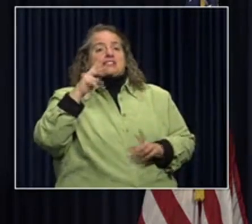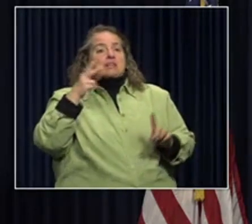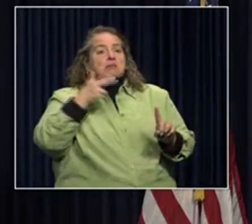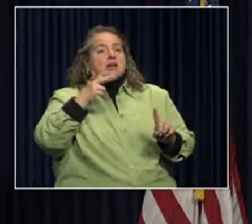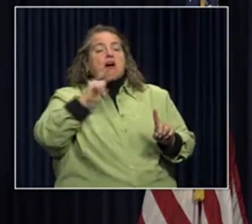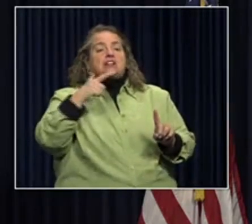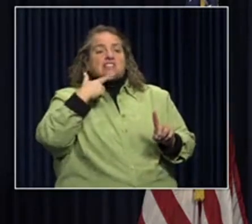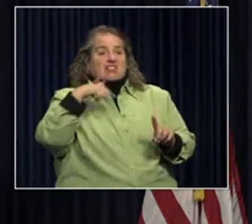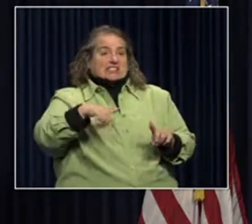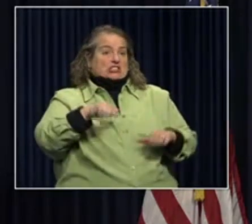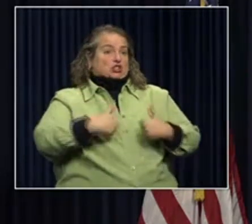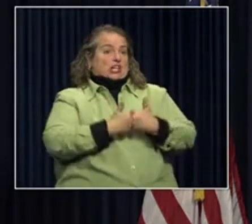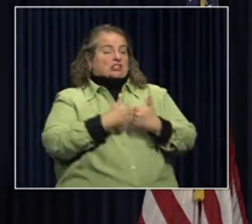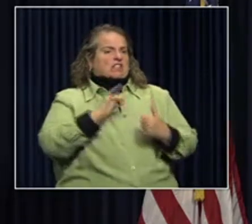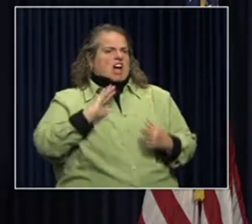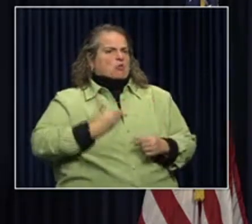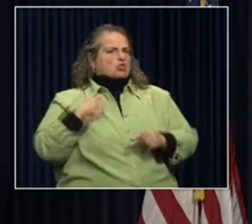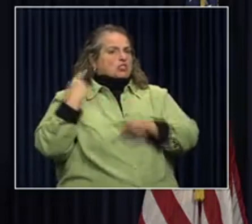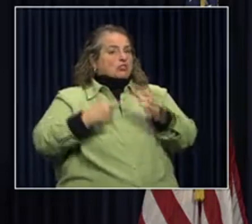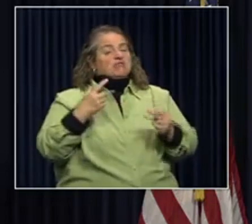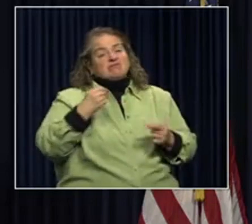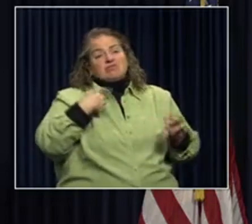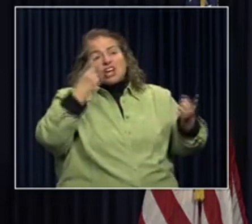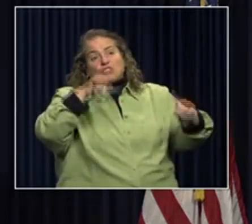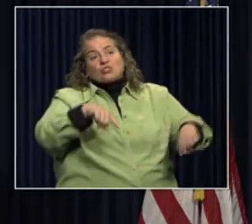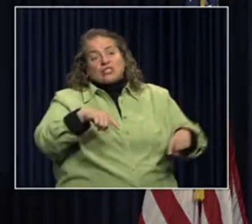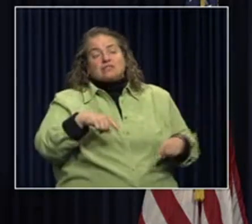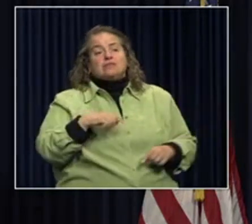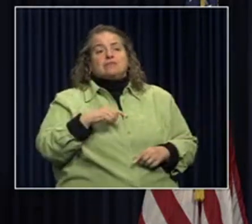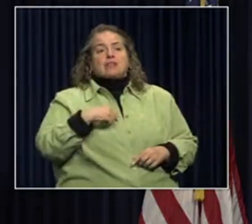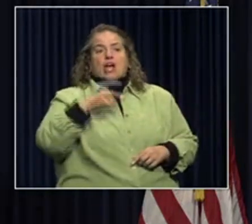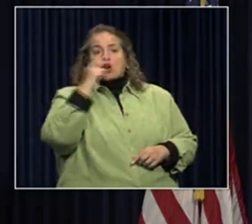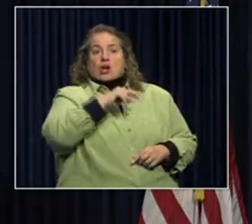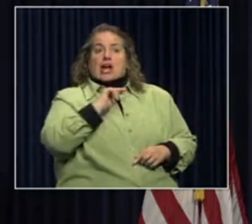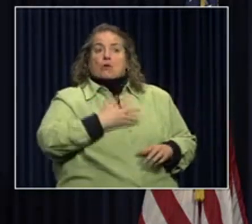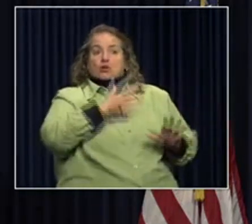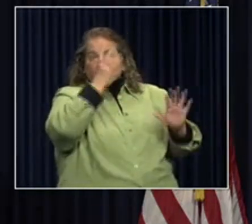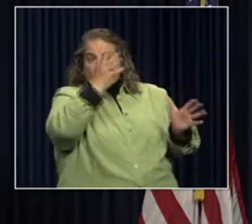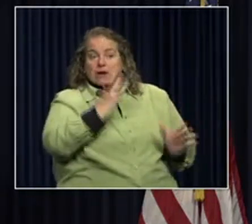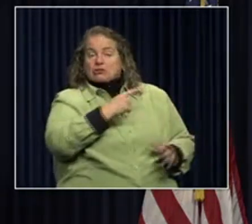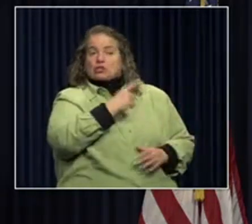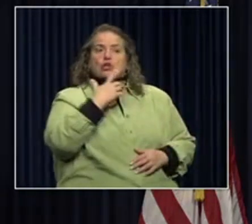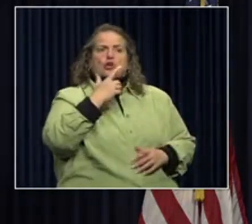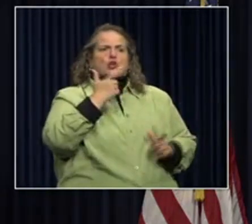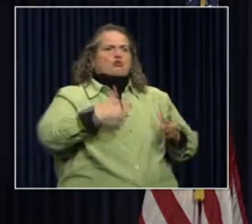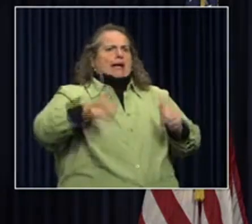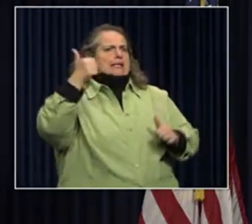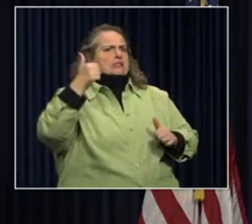STARTING AT 8 P.M., TOMORROW. HE SAYS AUTO REPAIR AND PARTS SHOPS ARE EXEMPT. BUSINESSES SUCH AS